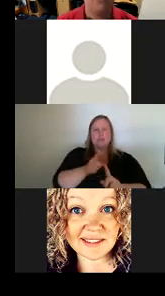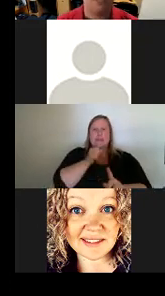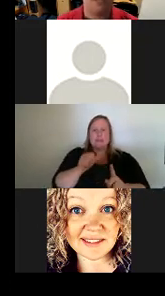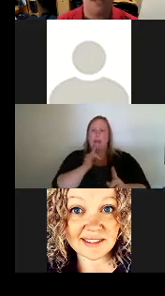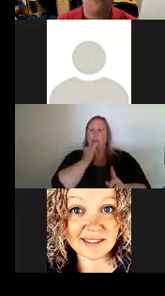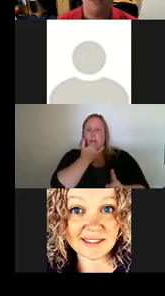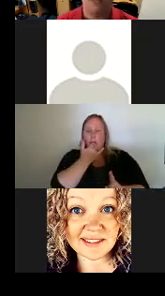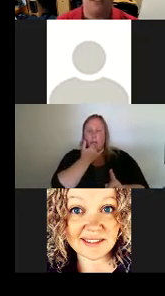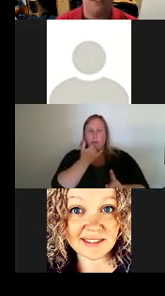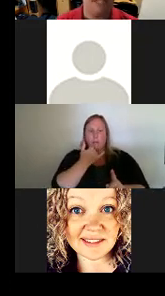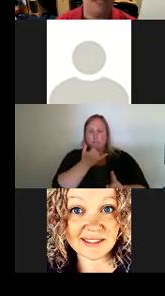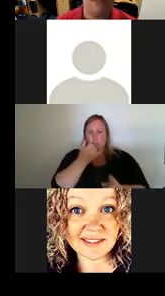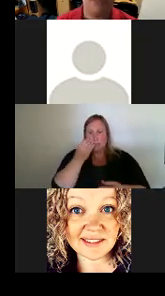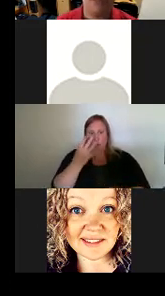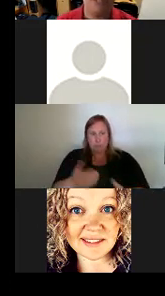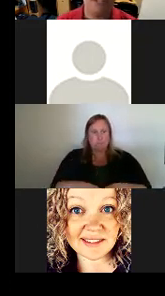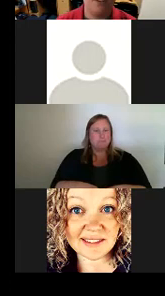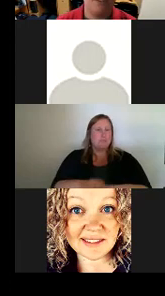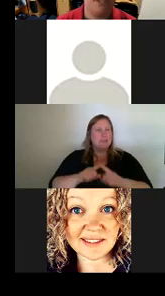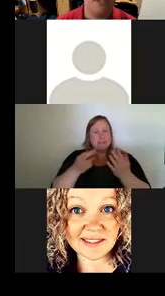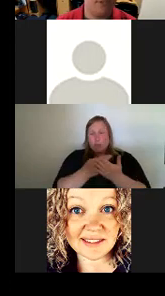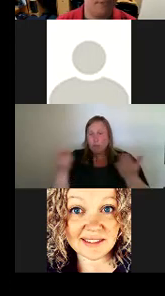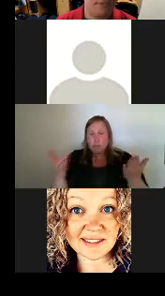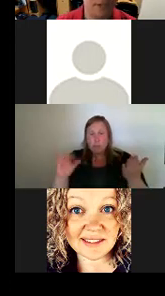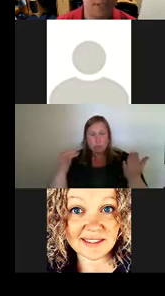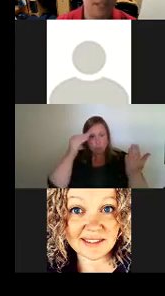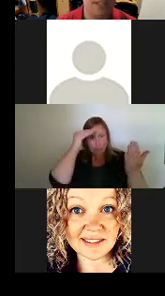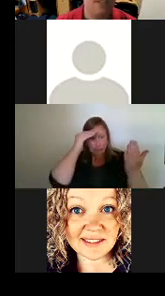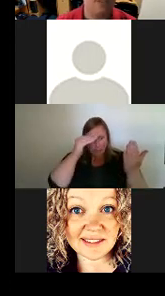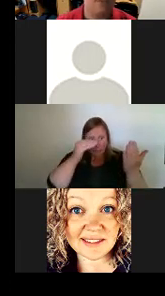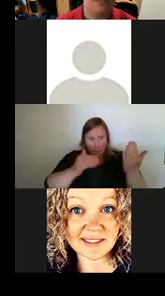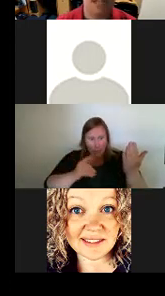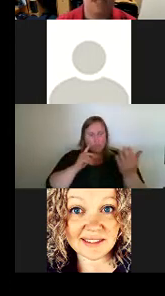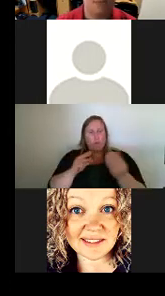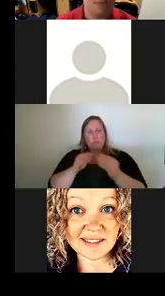I HAVE A LIST OF RESOURCES THAT INCLUDES ACCESSWORLD